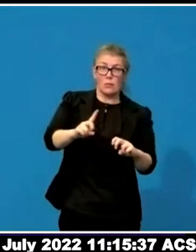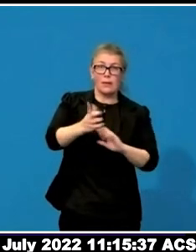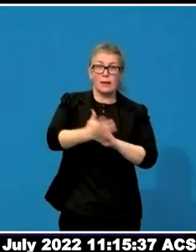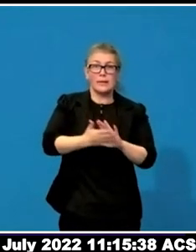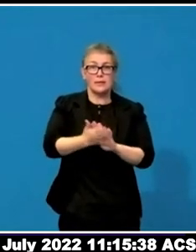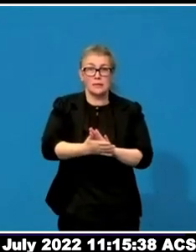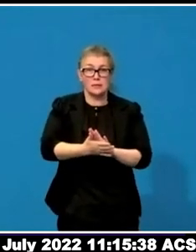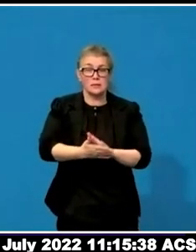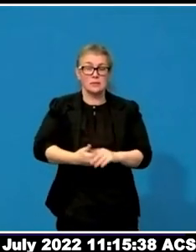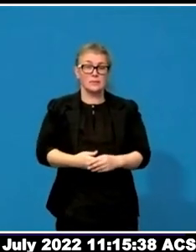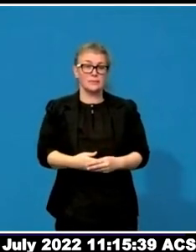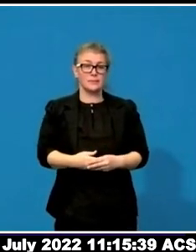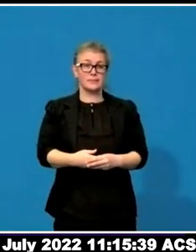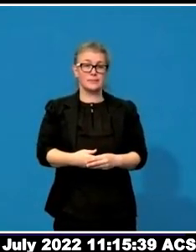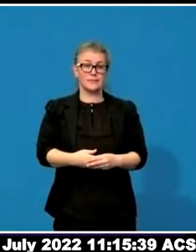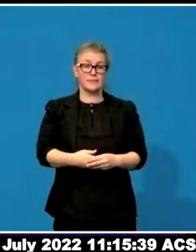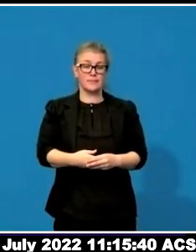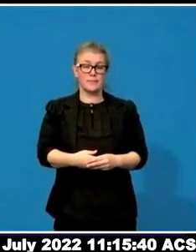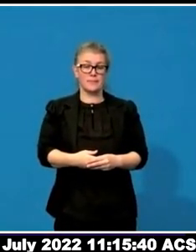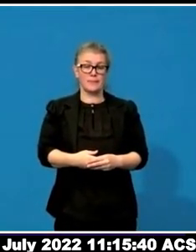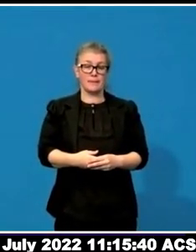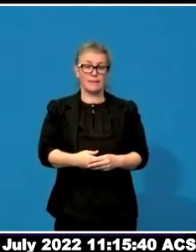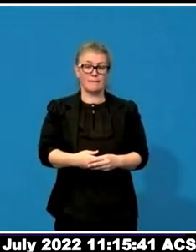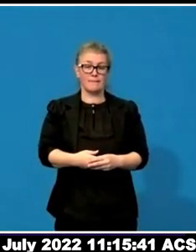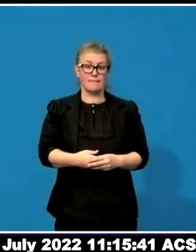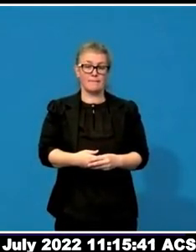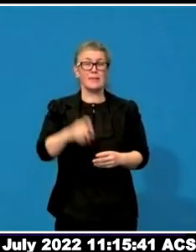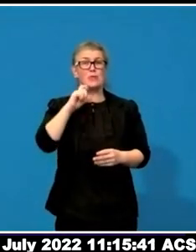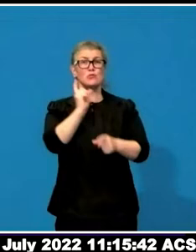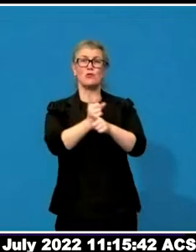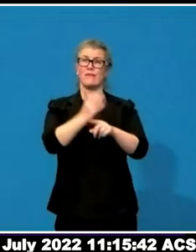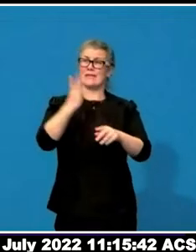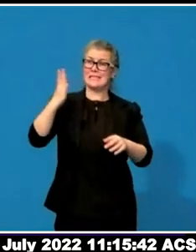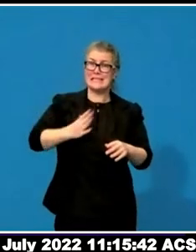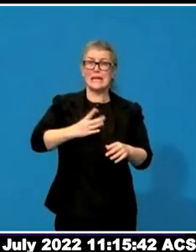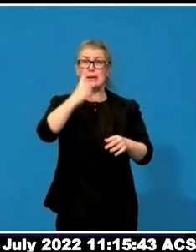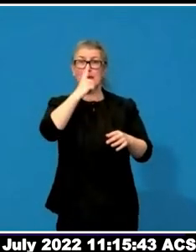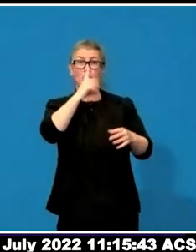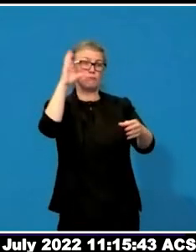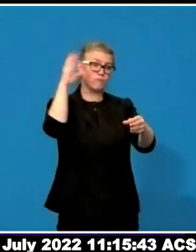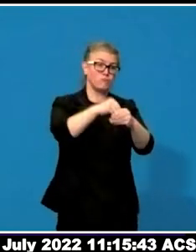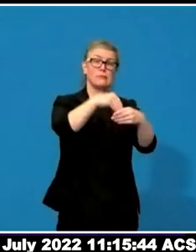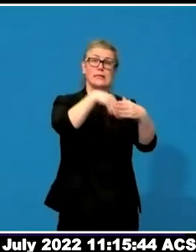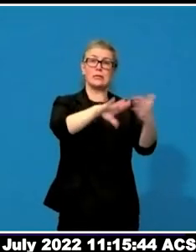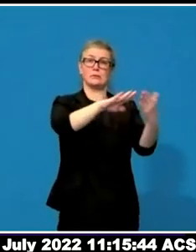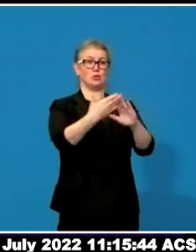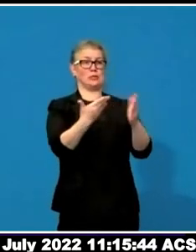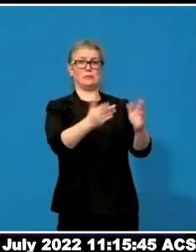They will share their views about the need for a local presence by the NDIA and how this should align with community and cultural expectations.